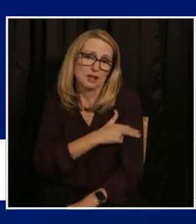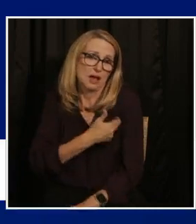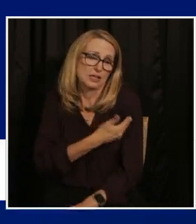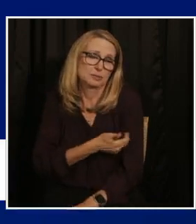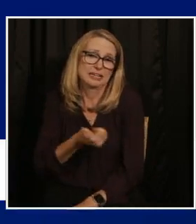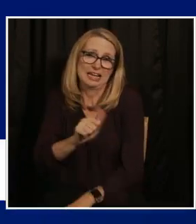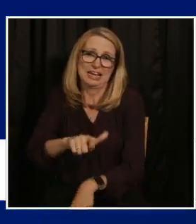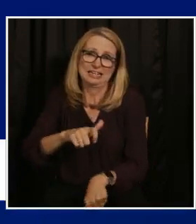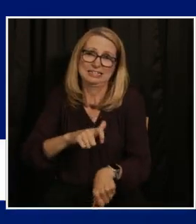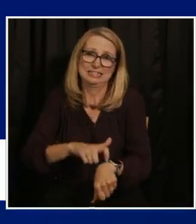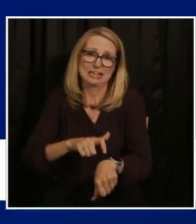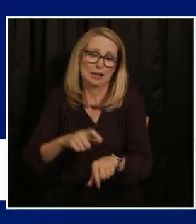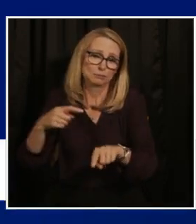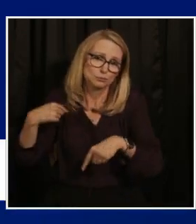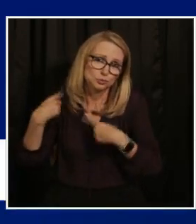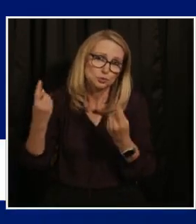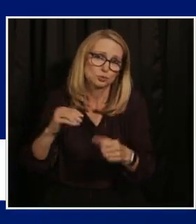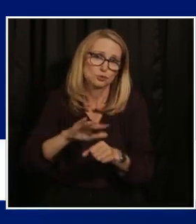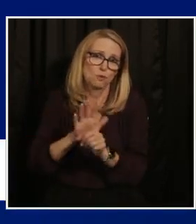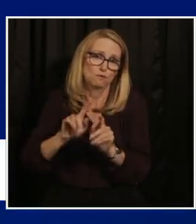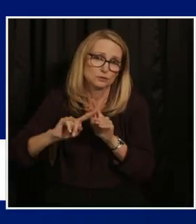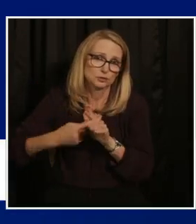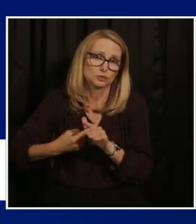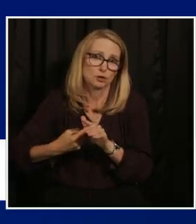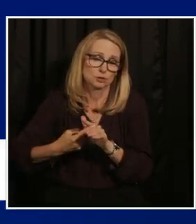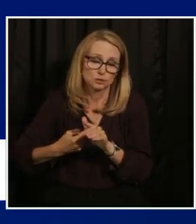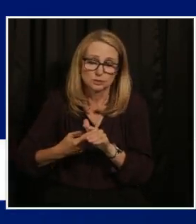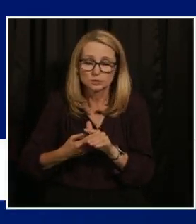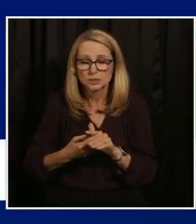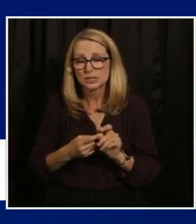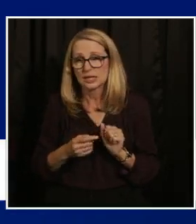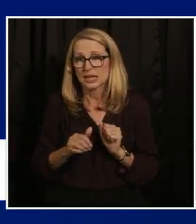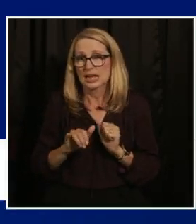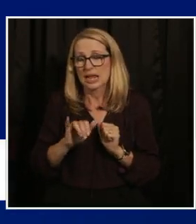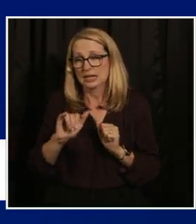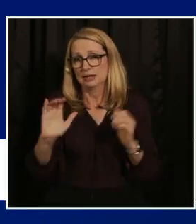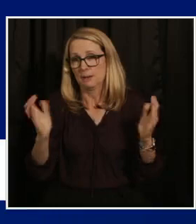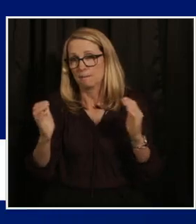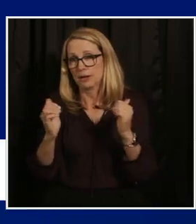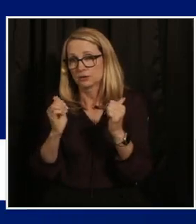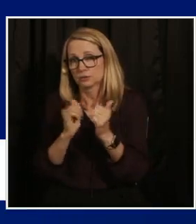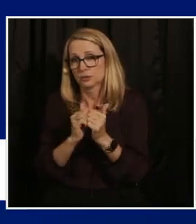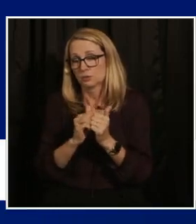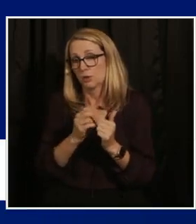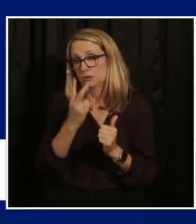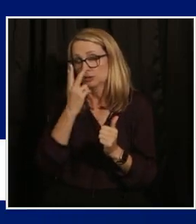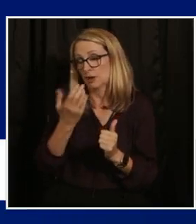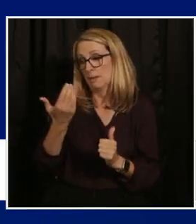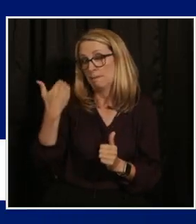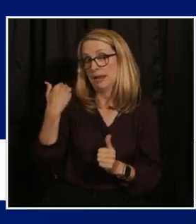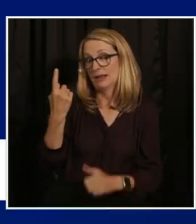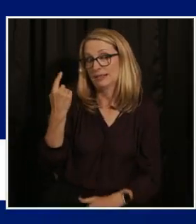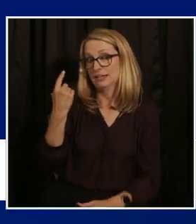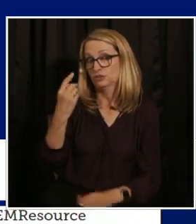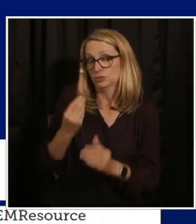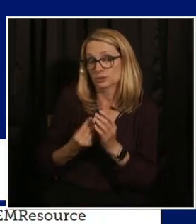has now eclipsed the first wave that we saw in the spring of 2020. on the next slide what we'll show